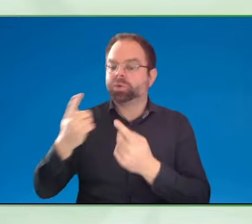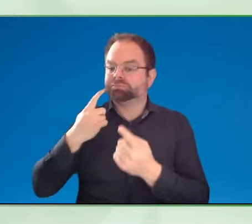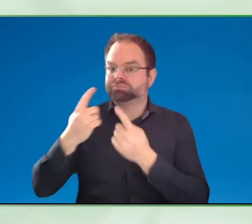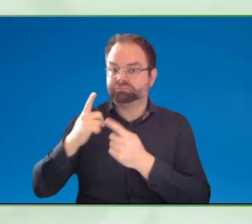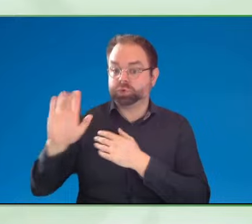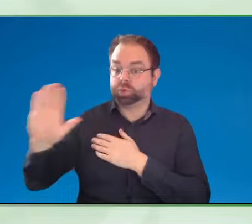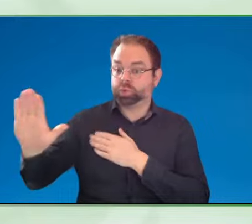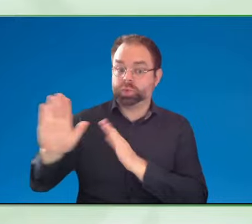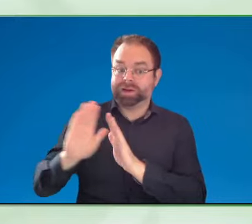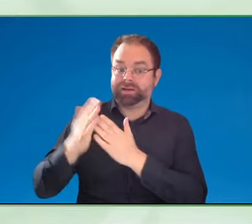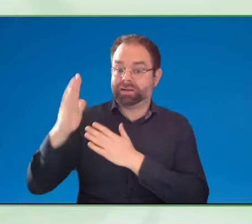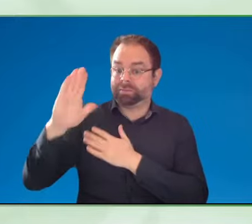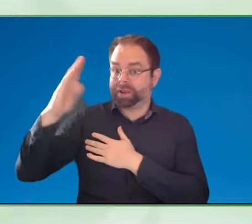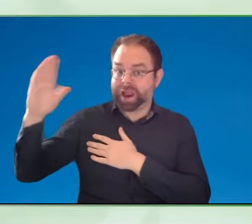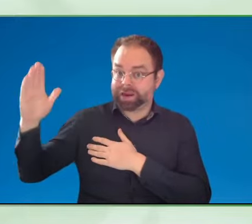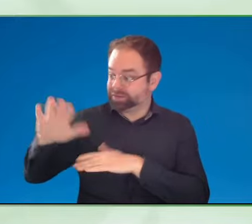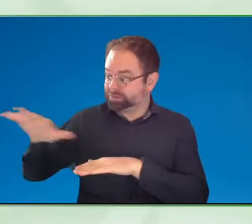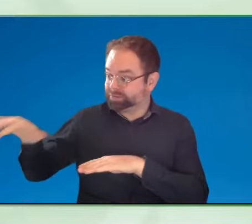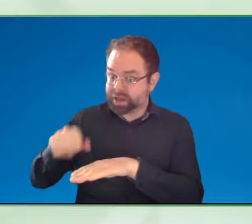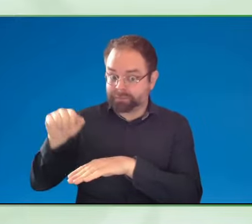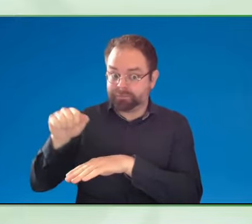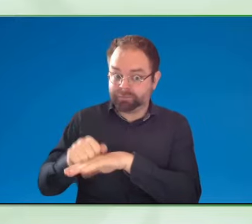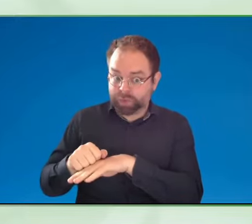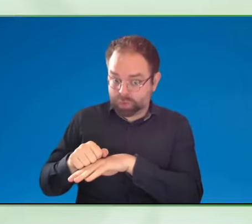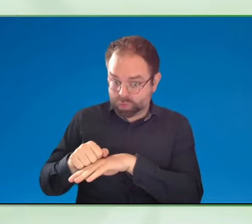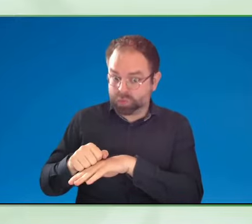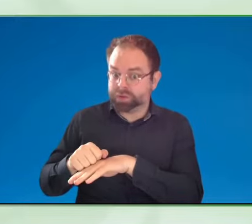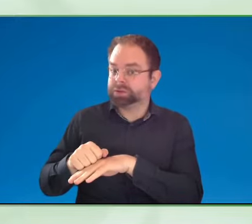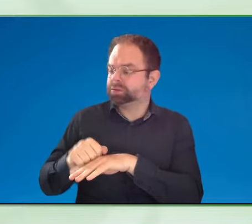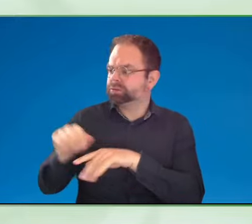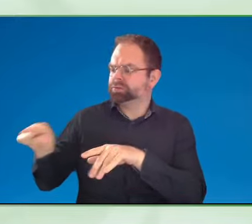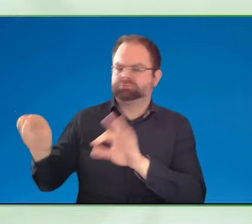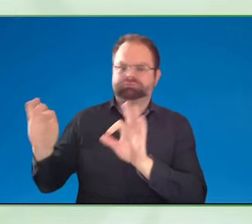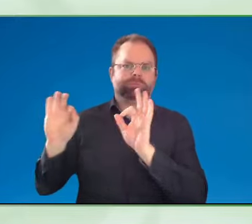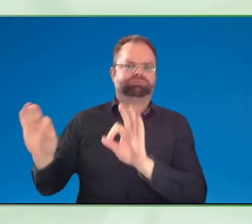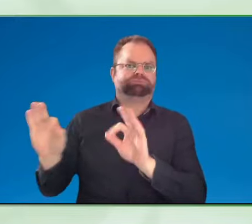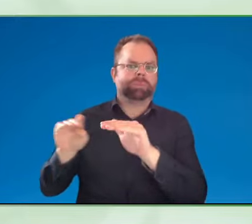tell us what is the library about and what have you done, what is the accessibility about?